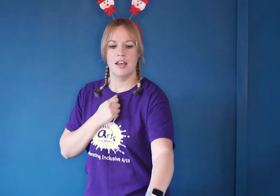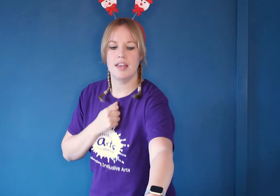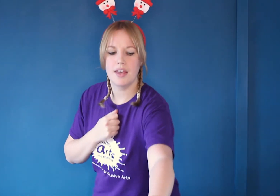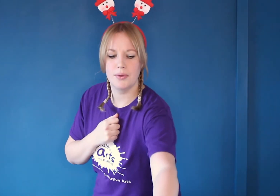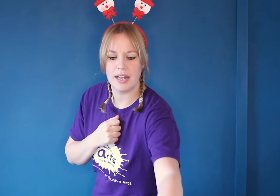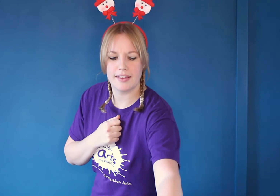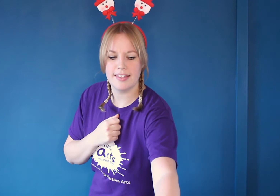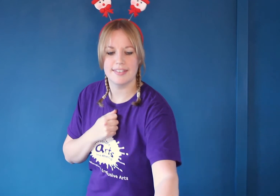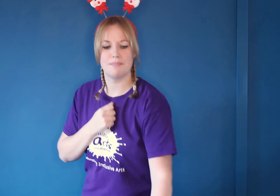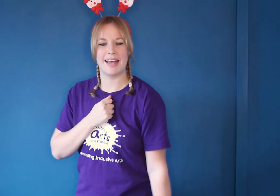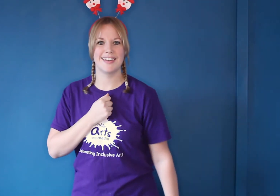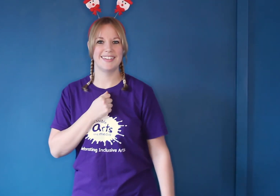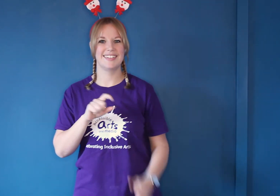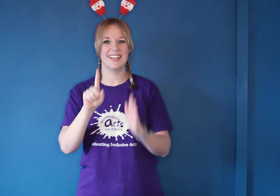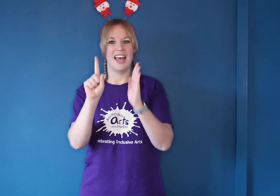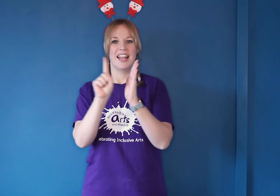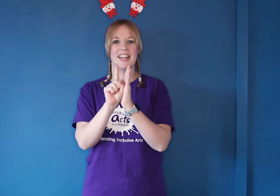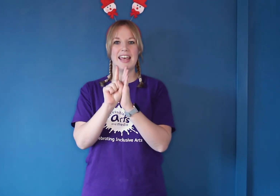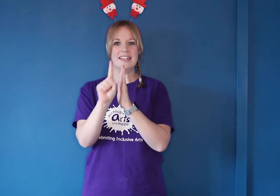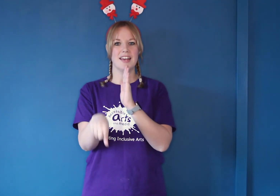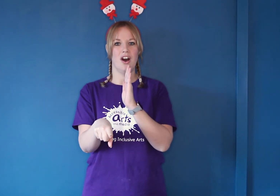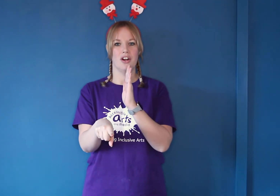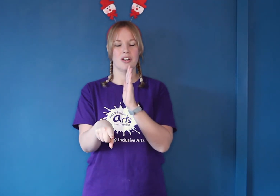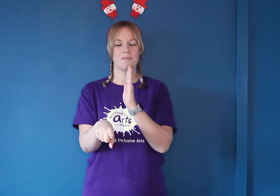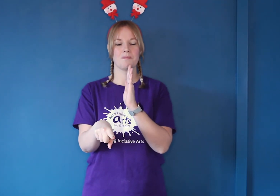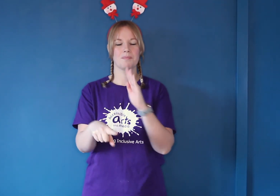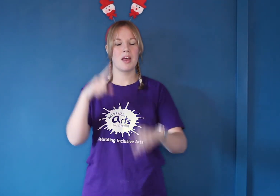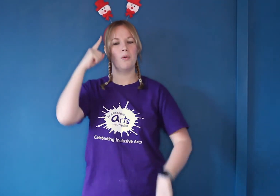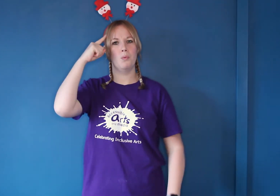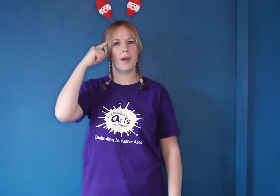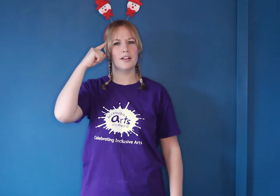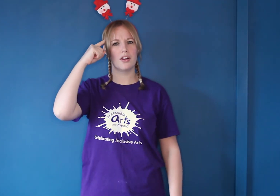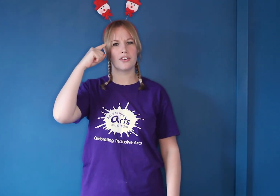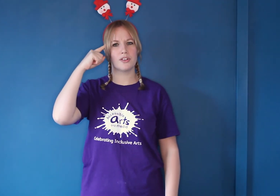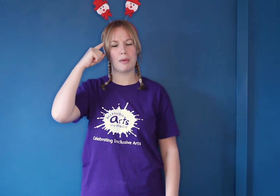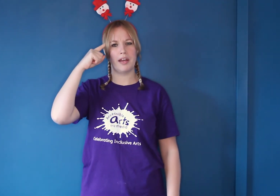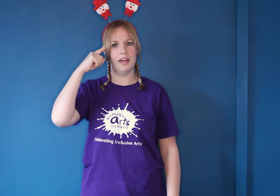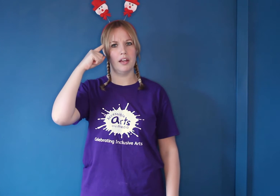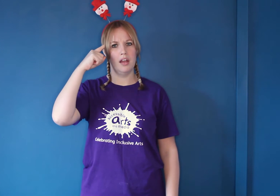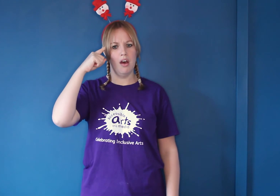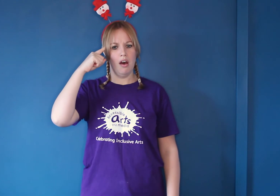It goes like this, my turn. Later on we’ll conspire.